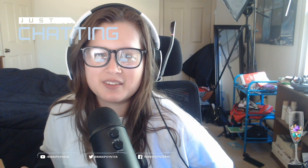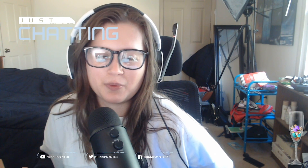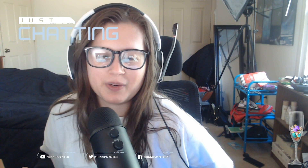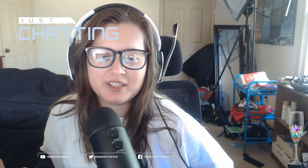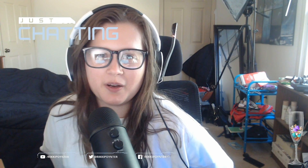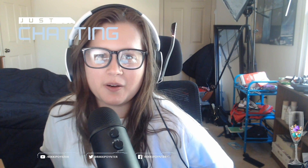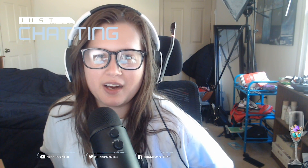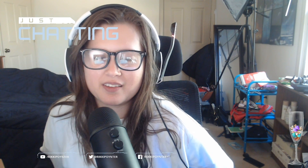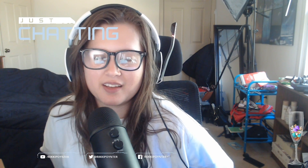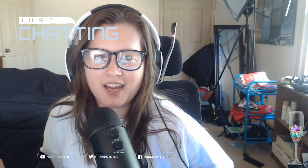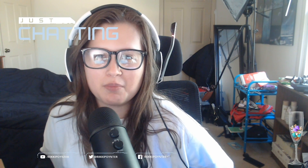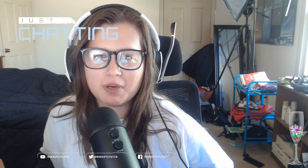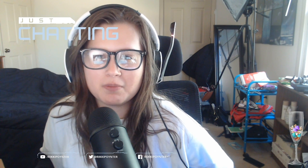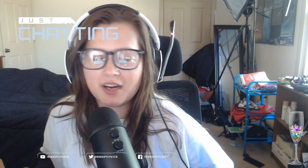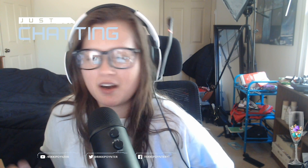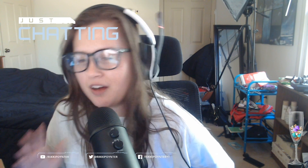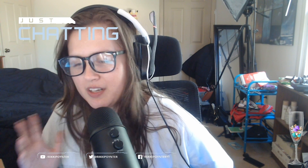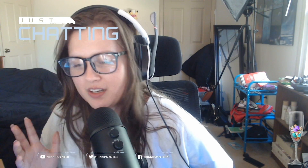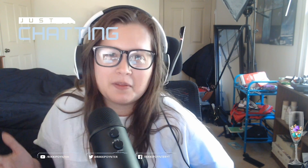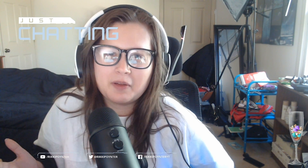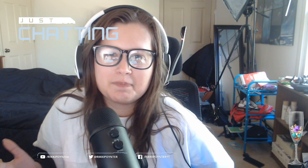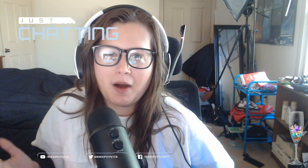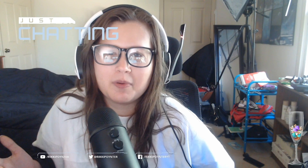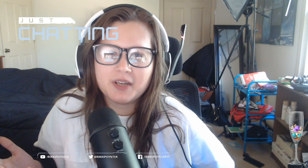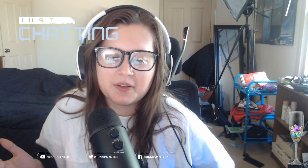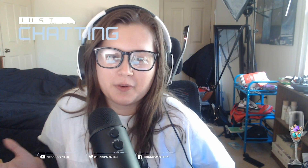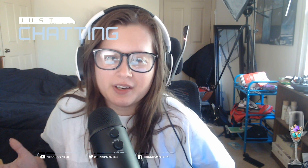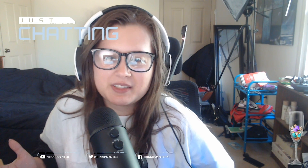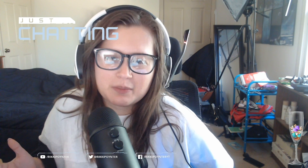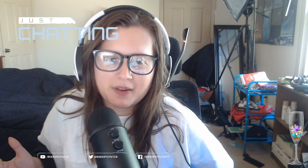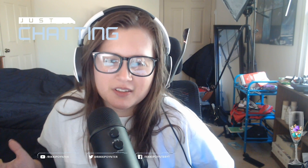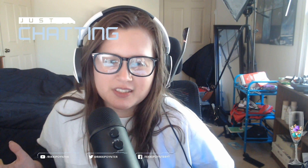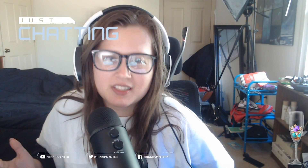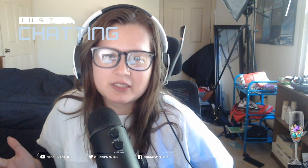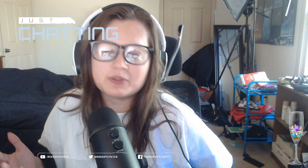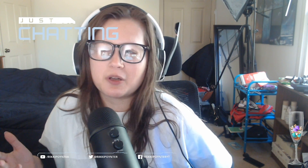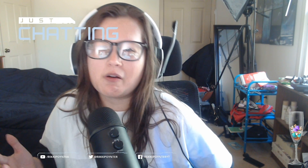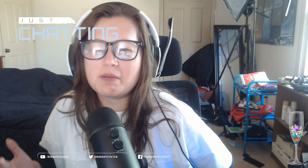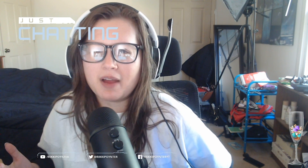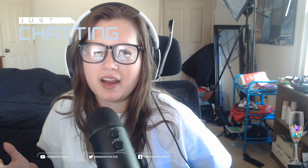to the window and they gave me my coffee. That's probably not the greatest comparison cause it was already made